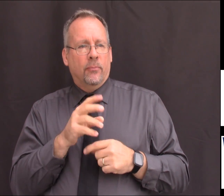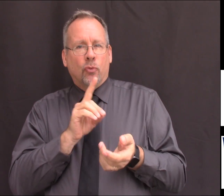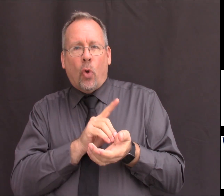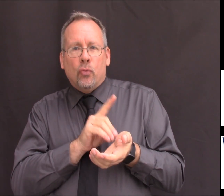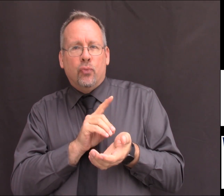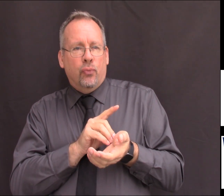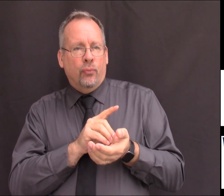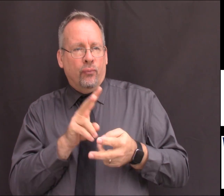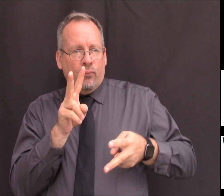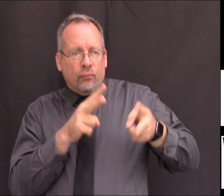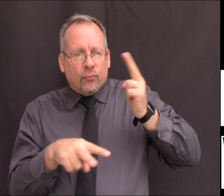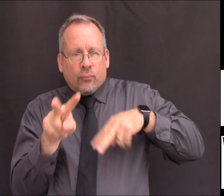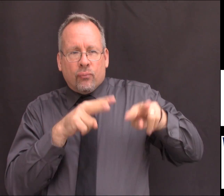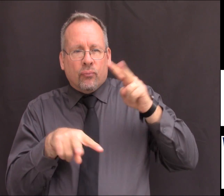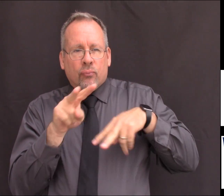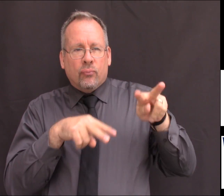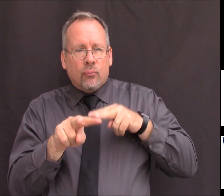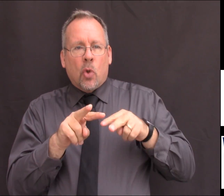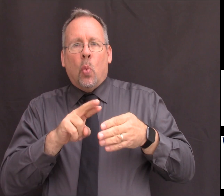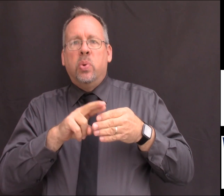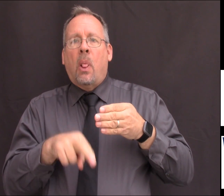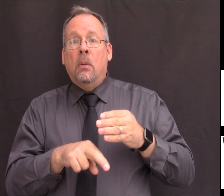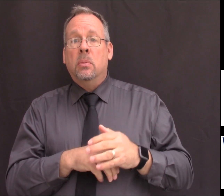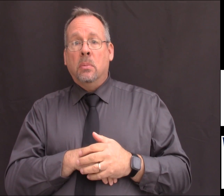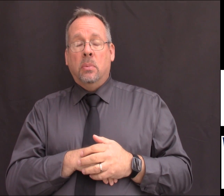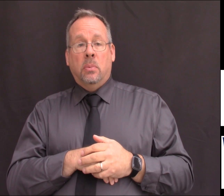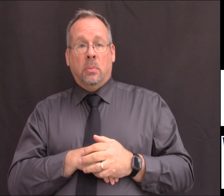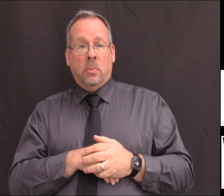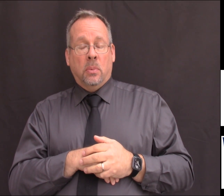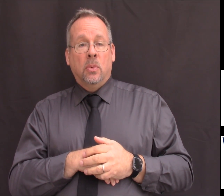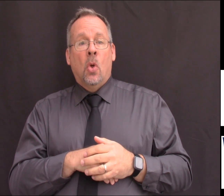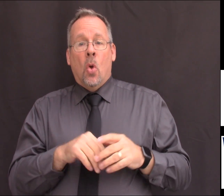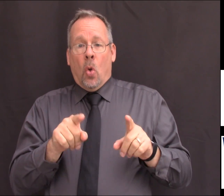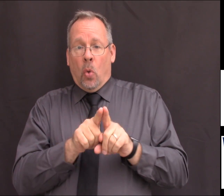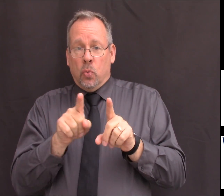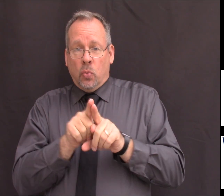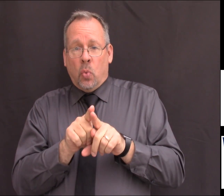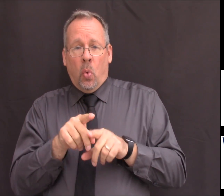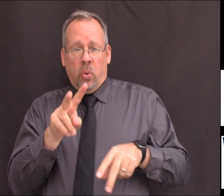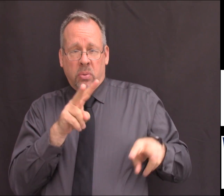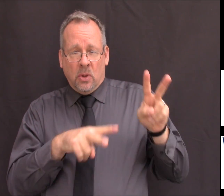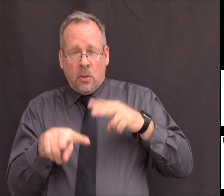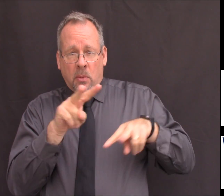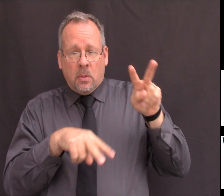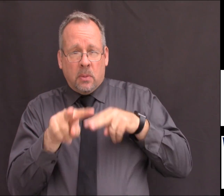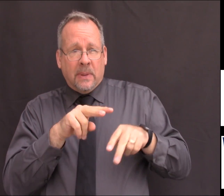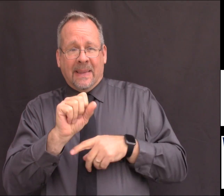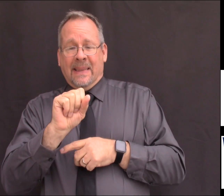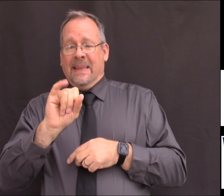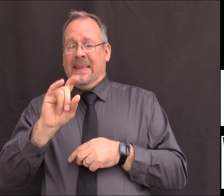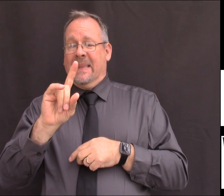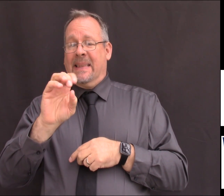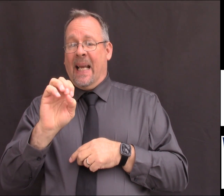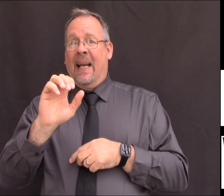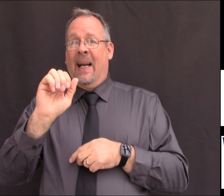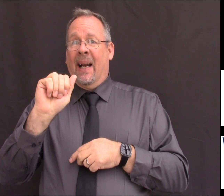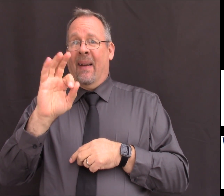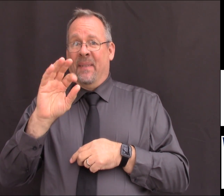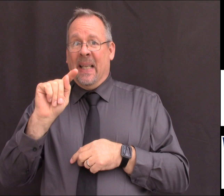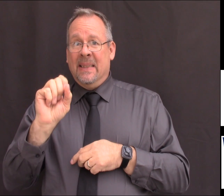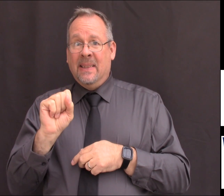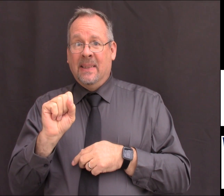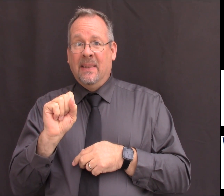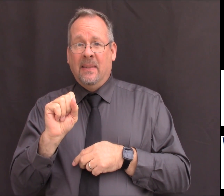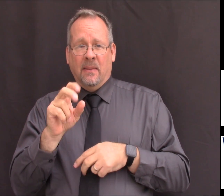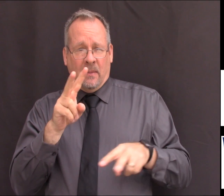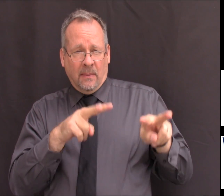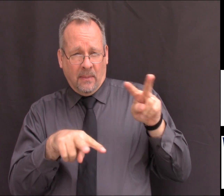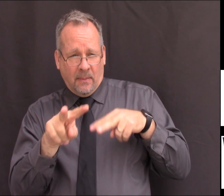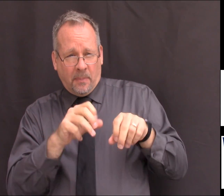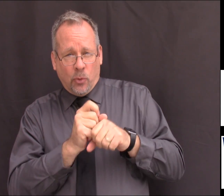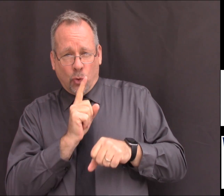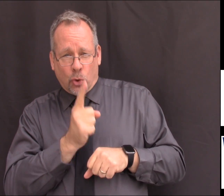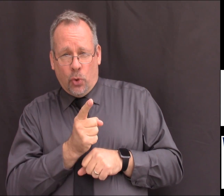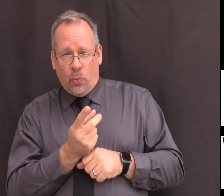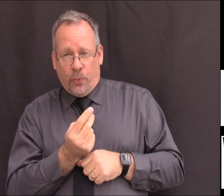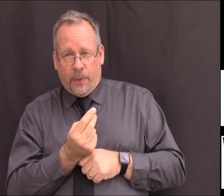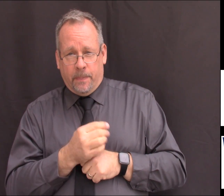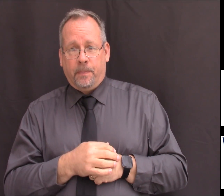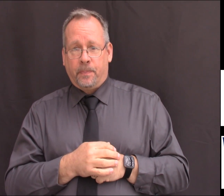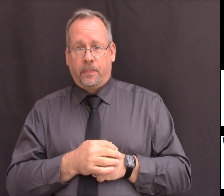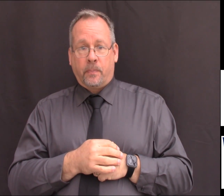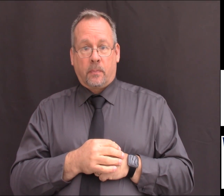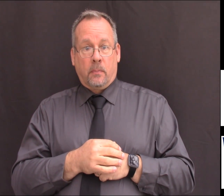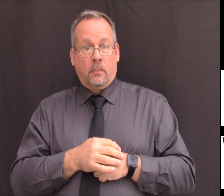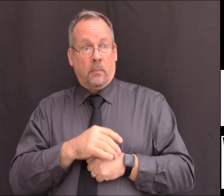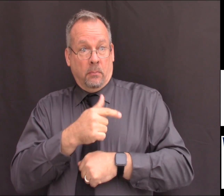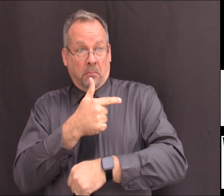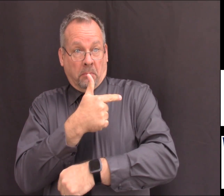will examine test results and possible side effects. If the vaccine works and it’s safe, it gets authorized for emergency use.